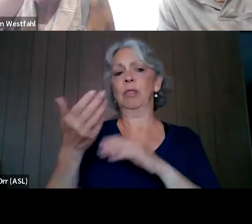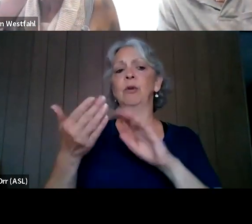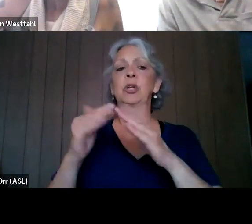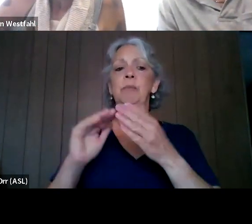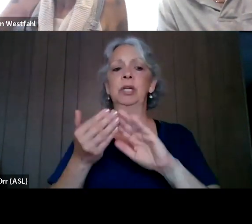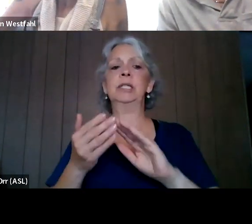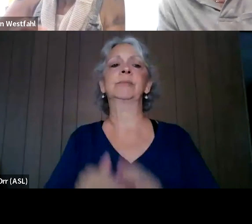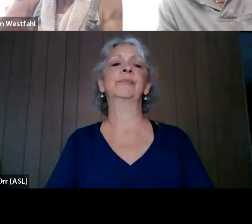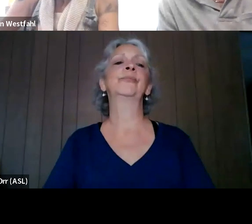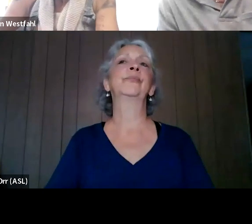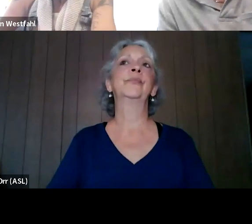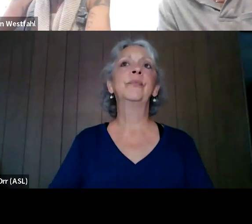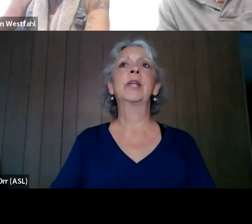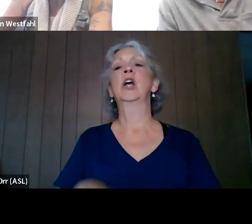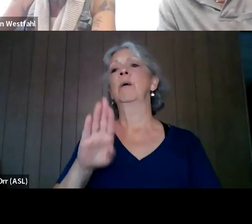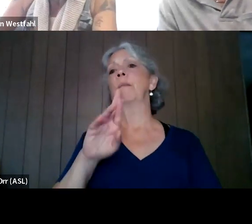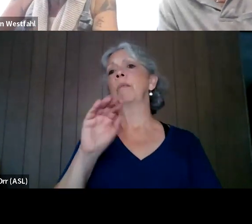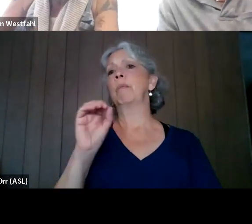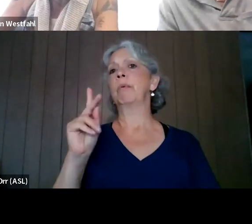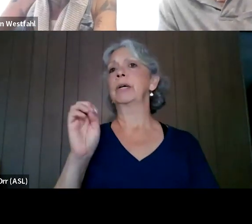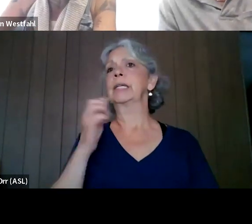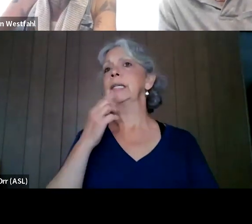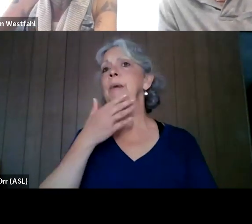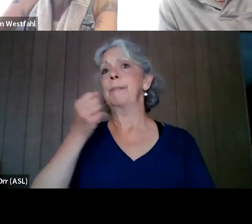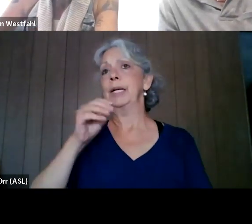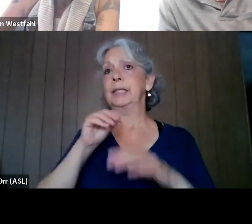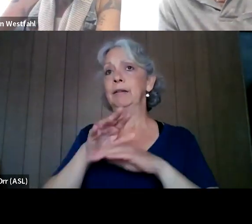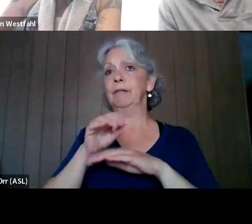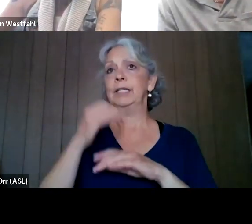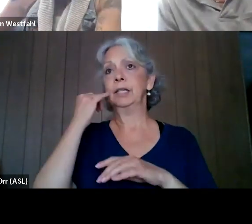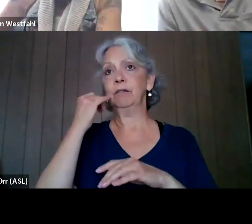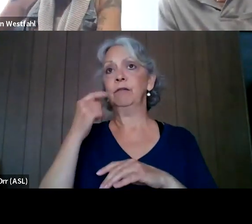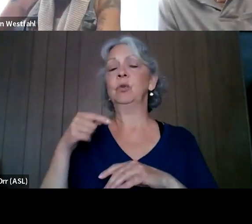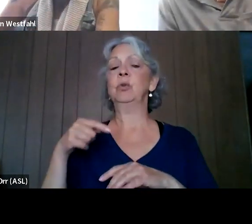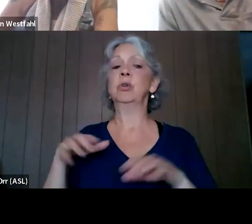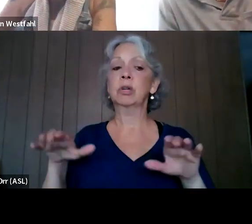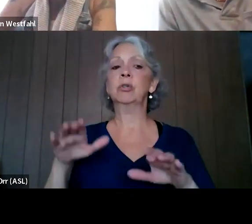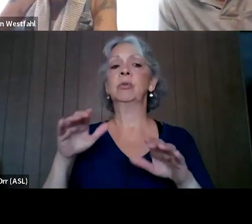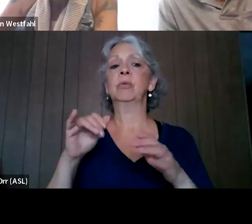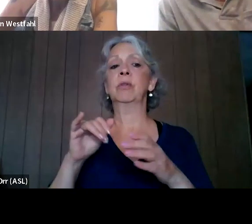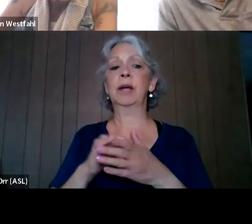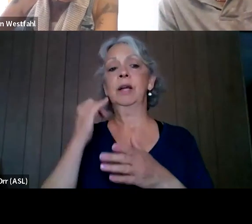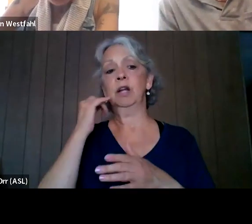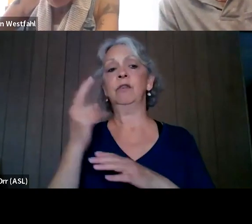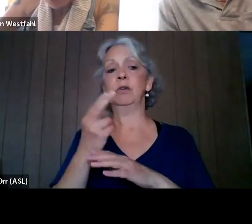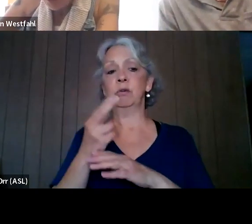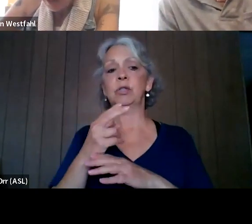Oh, my best advice would be if you're gonna do it, if you're using drugs, and you're not sure,